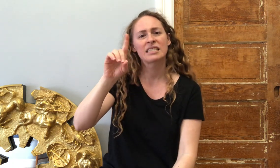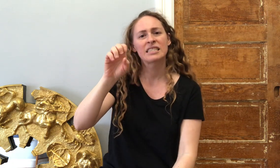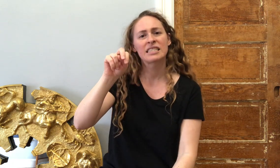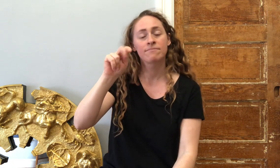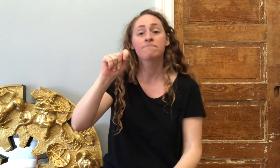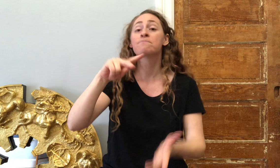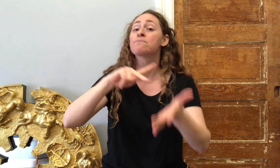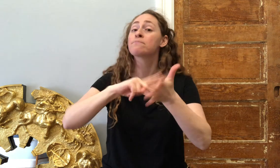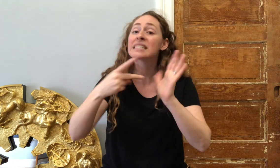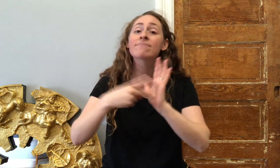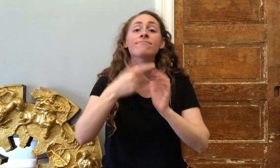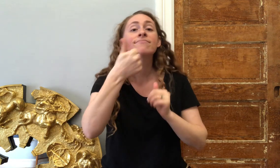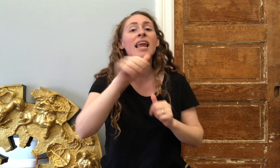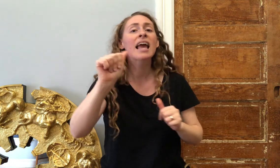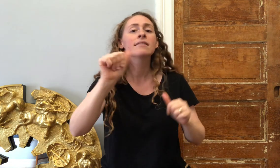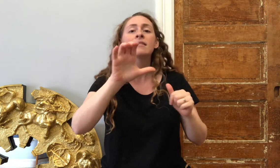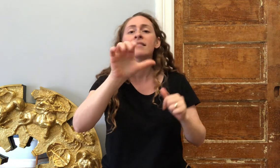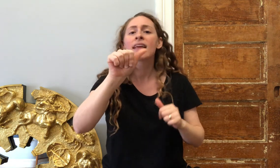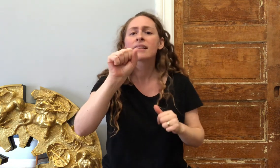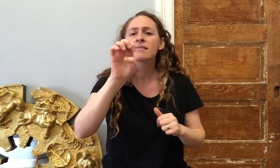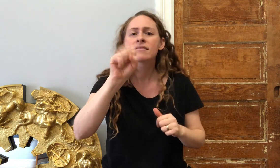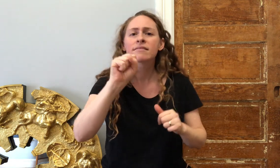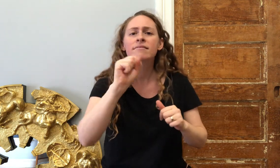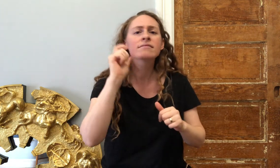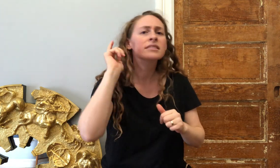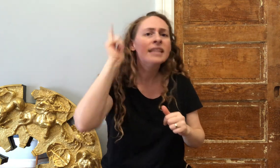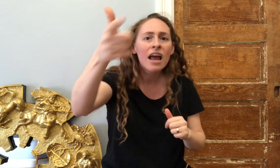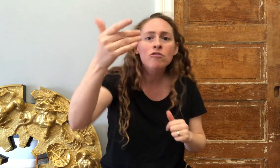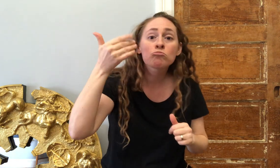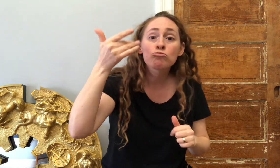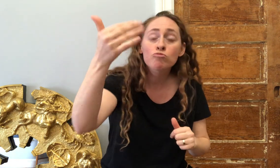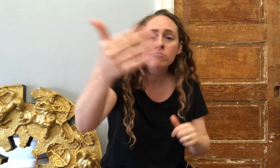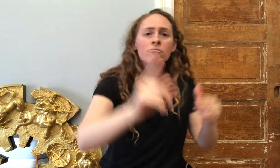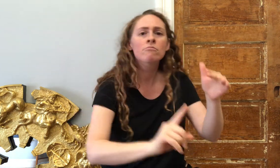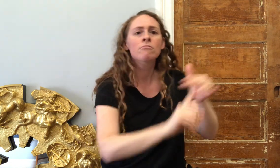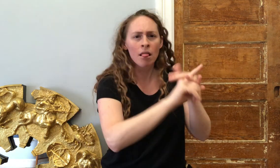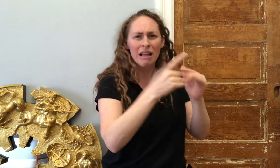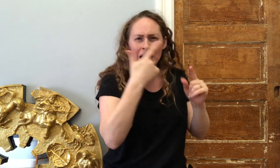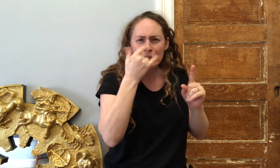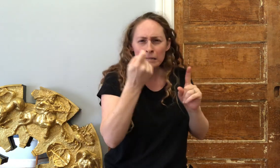It is now a precedent. That means if any case in the future is similar,